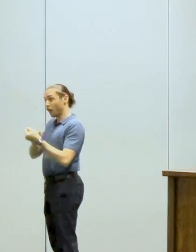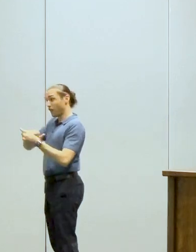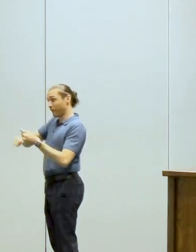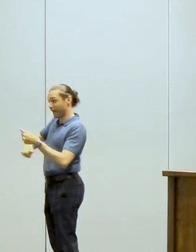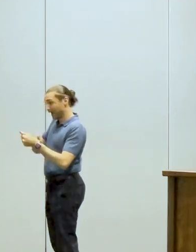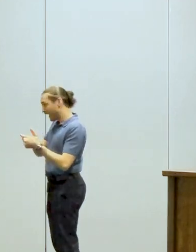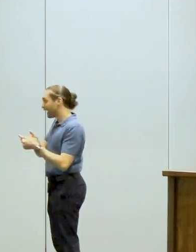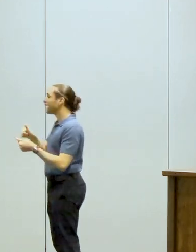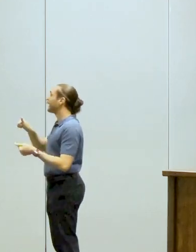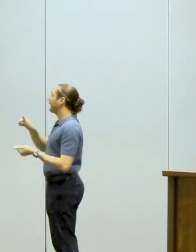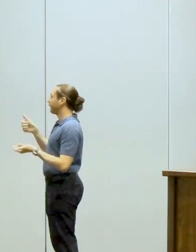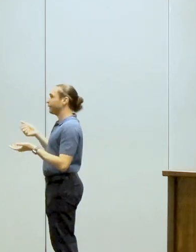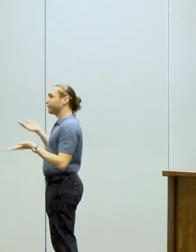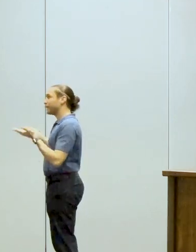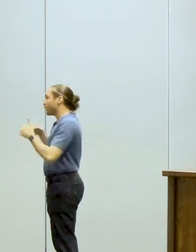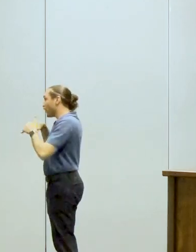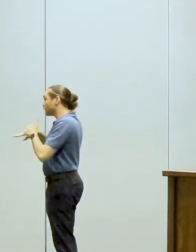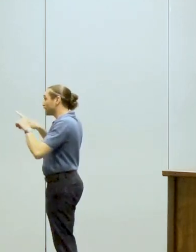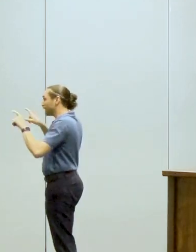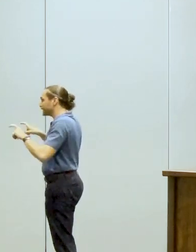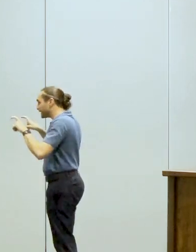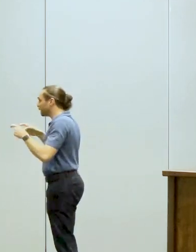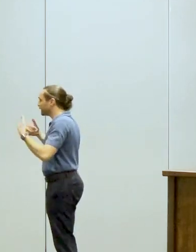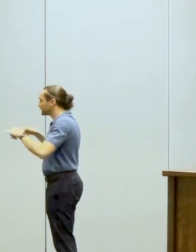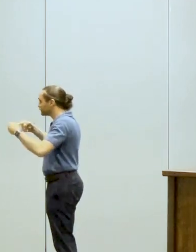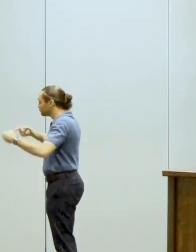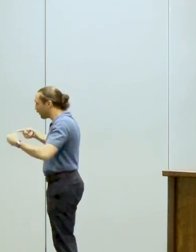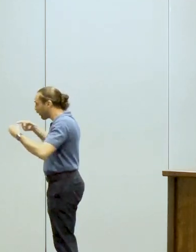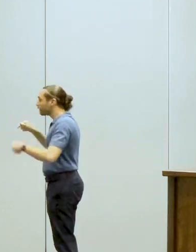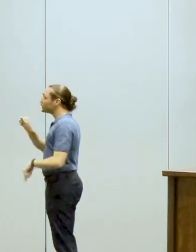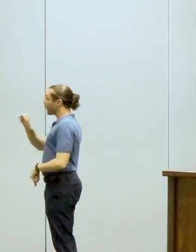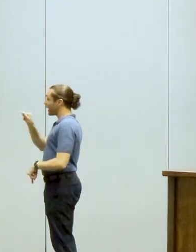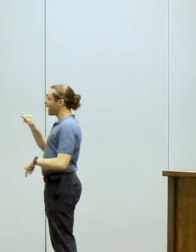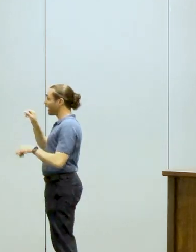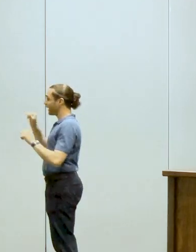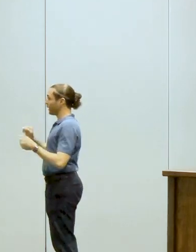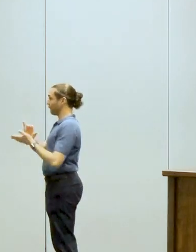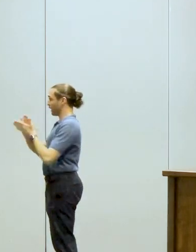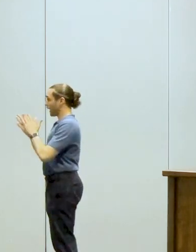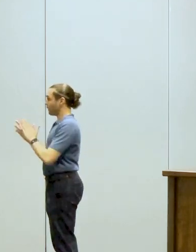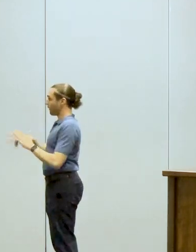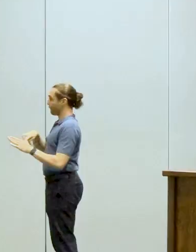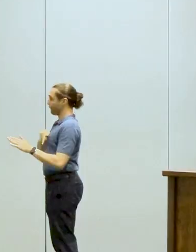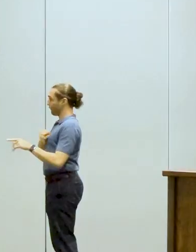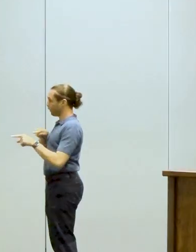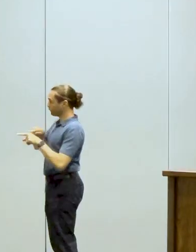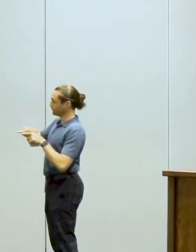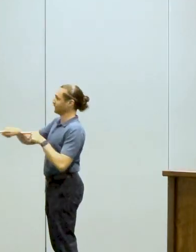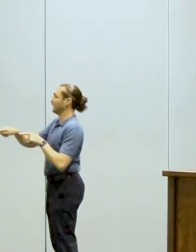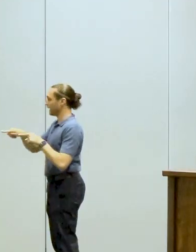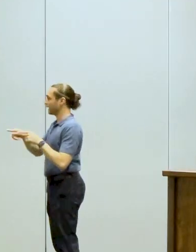generate personalized study guides from class materials with a single prompt. Hopefully, it's usually easier when you have a